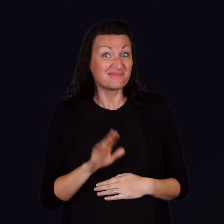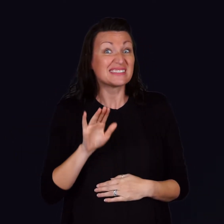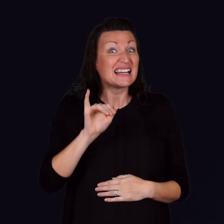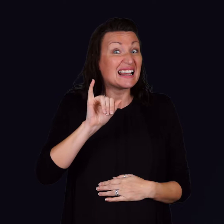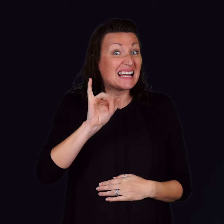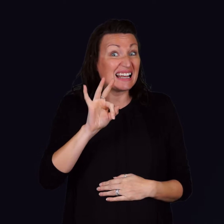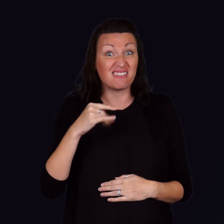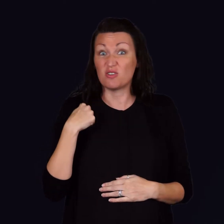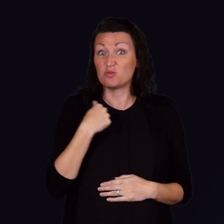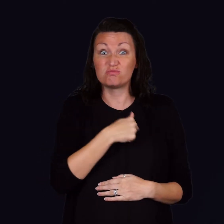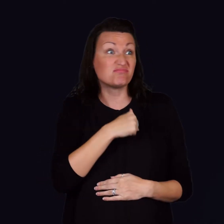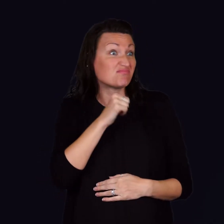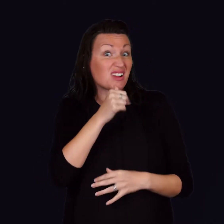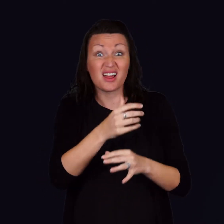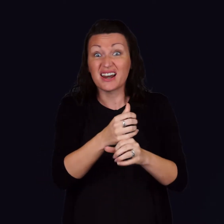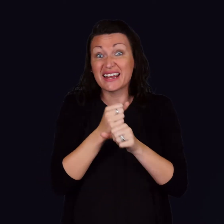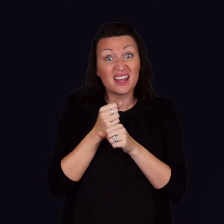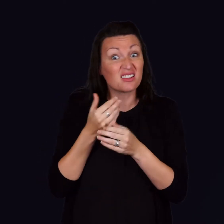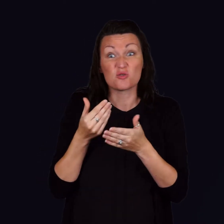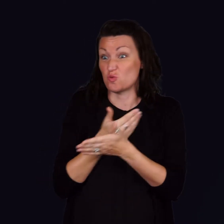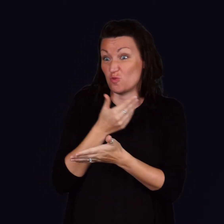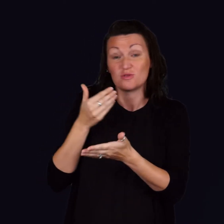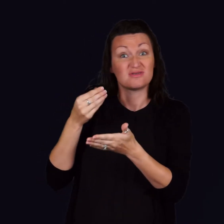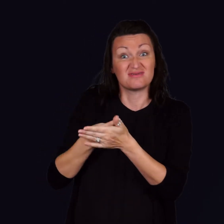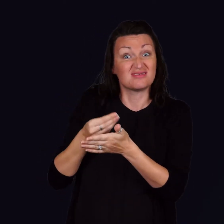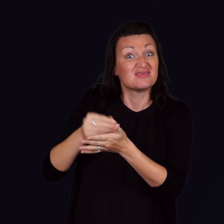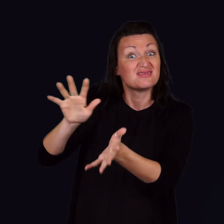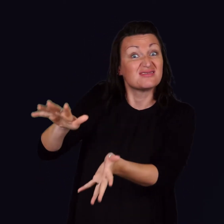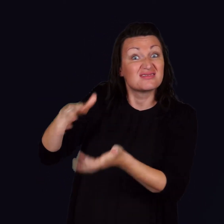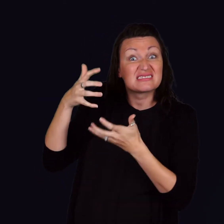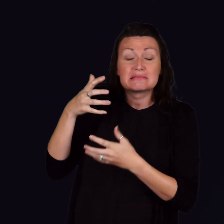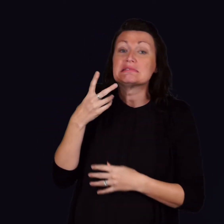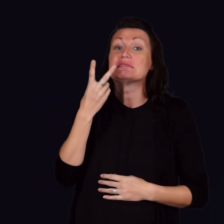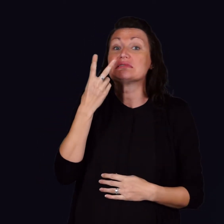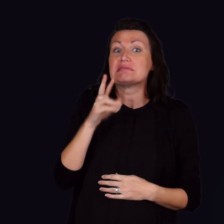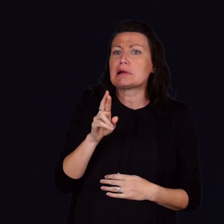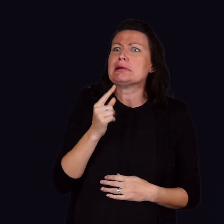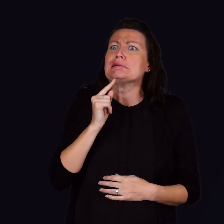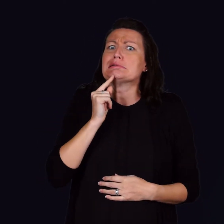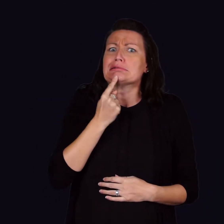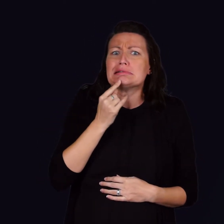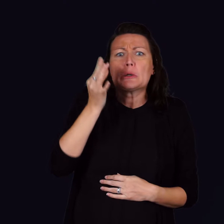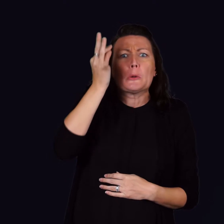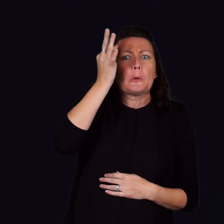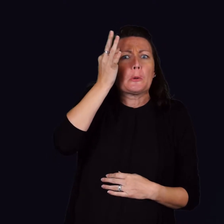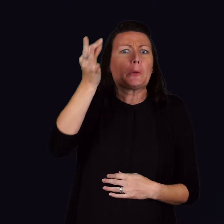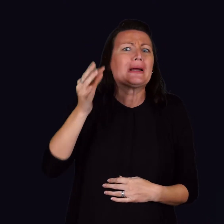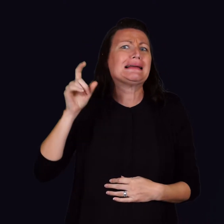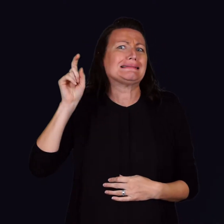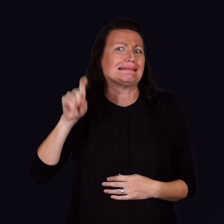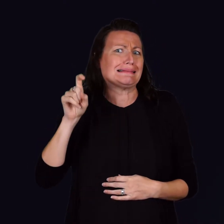If we didn’t get new funding, VRS was in serious danger